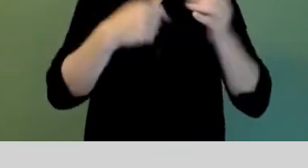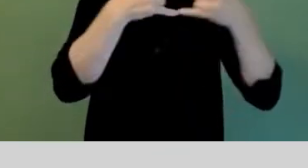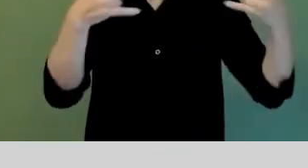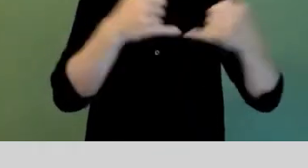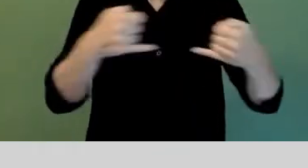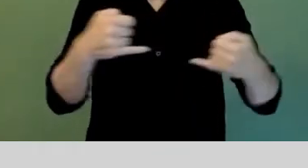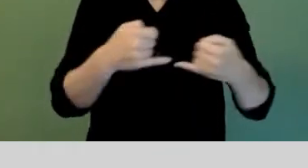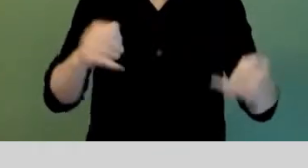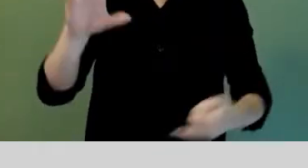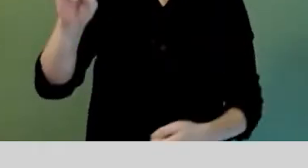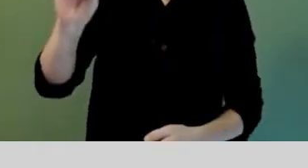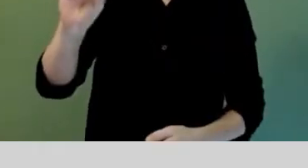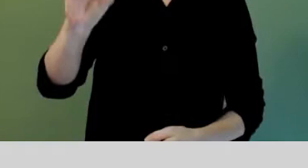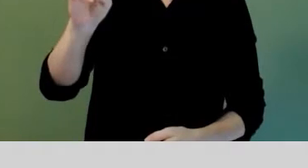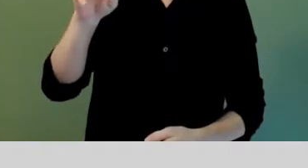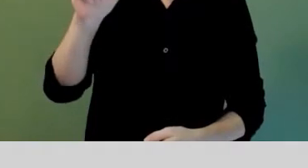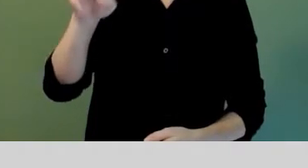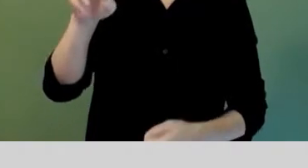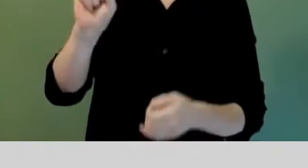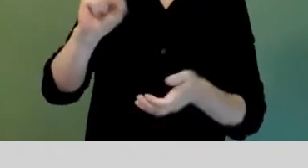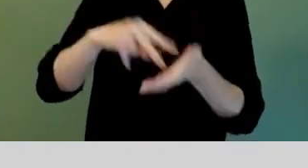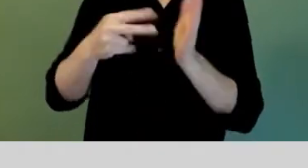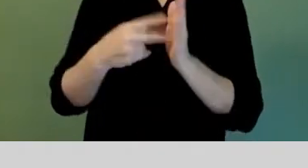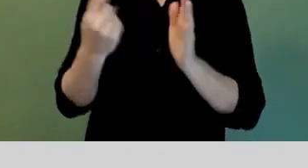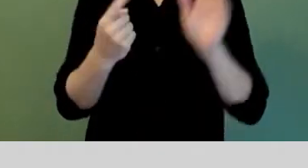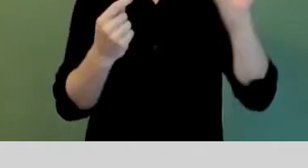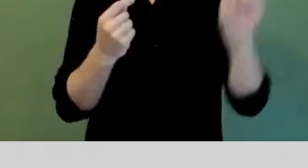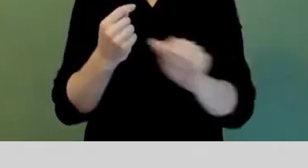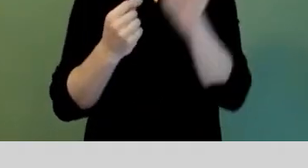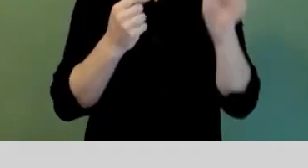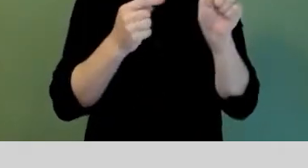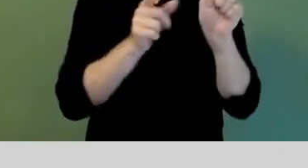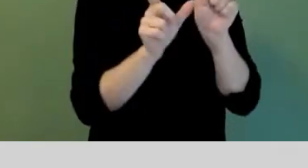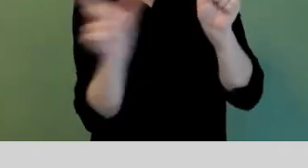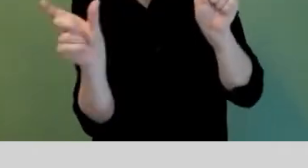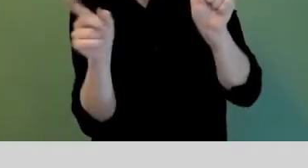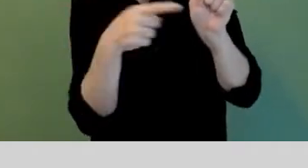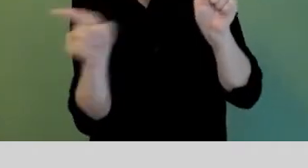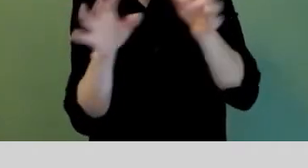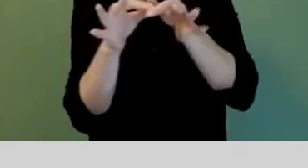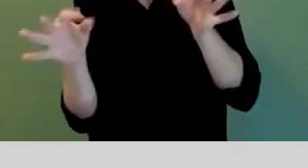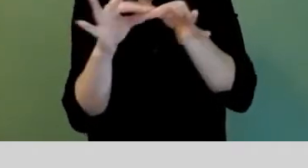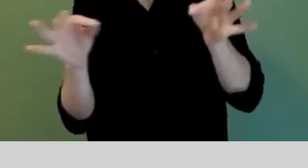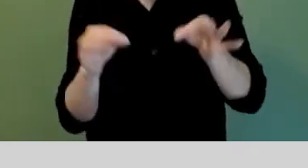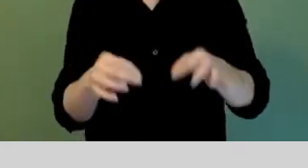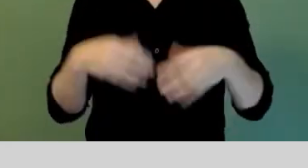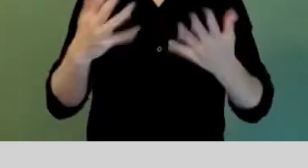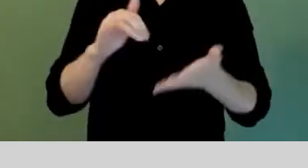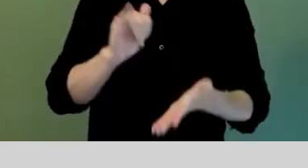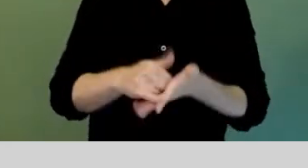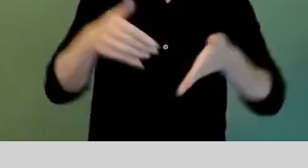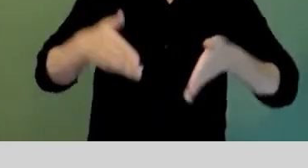before the definition statement. These are Python's way of providing a structured way to do something with functions or methods